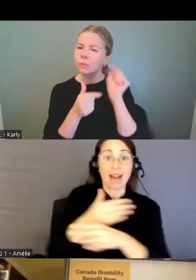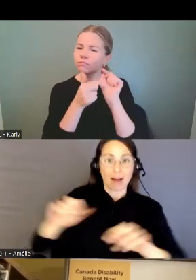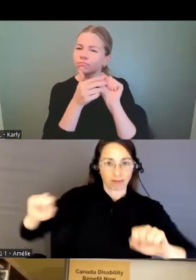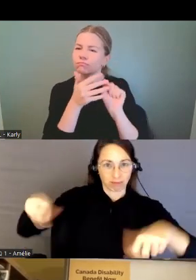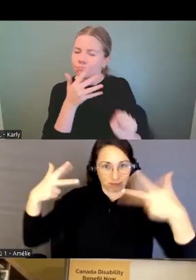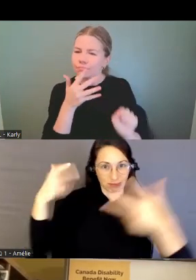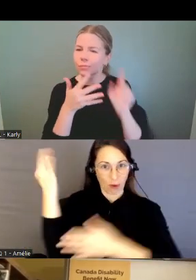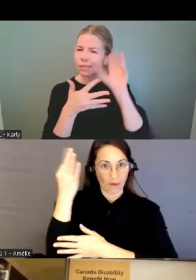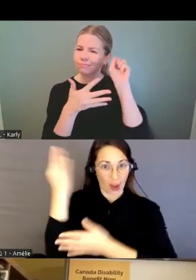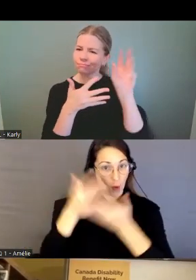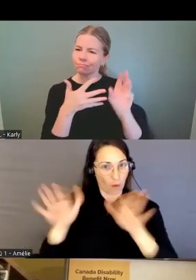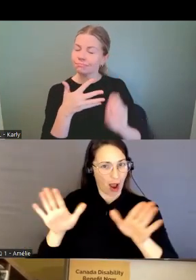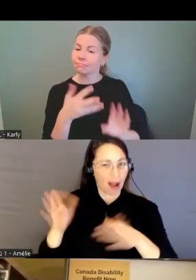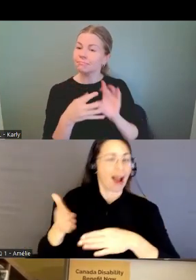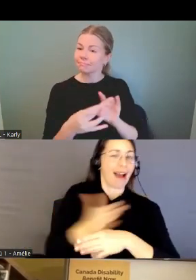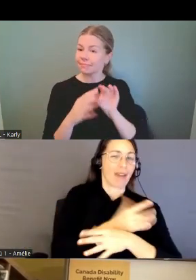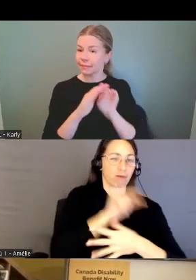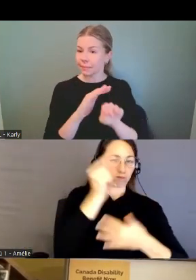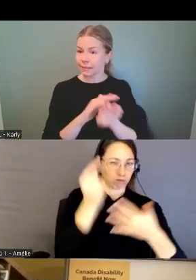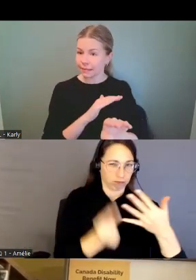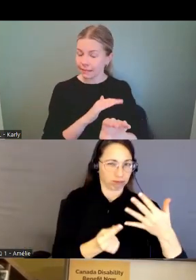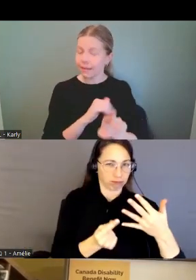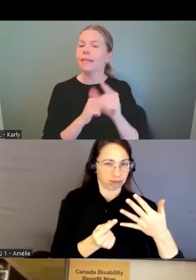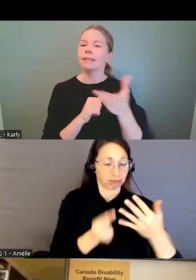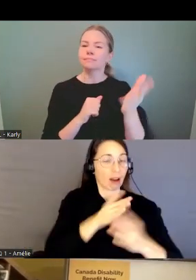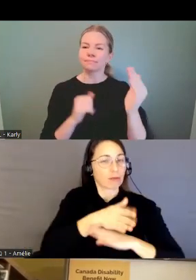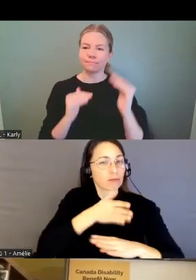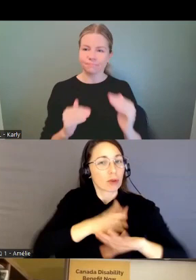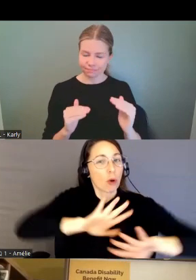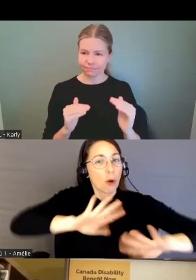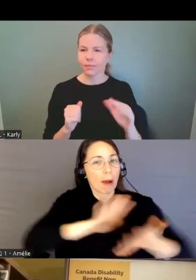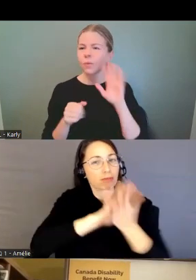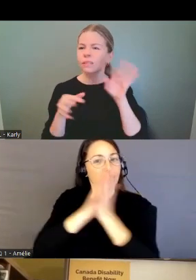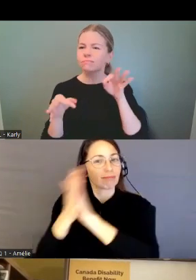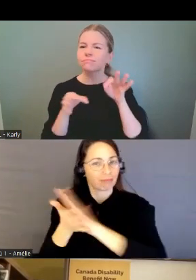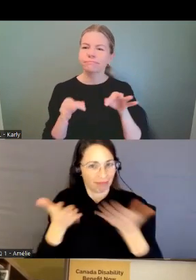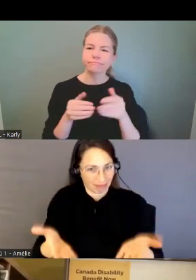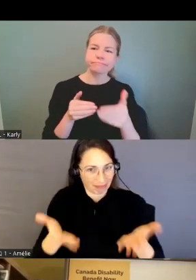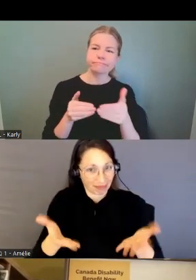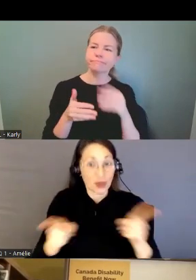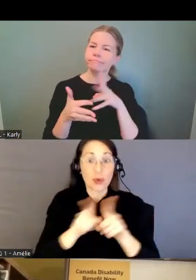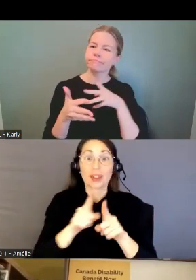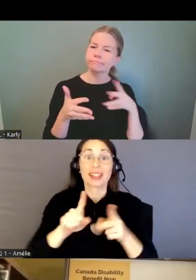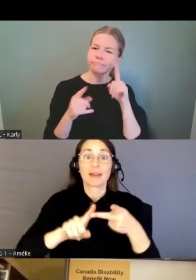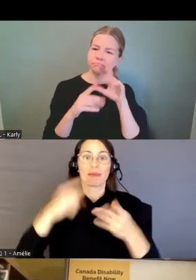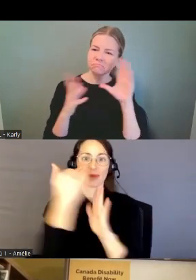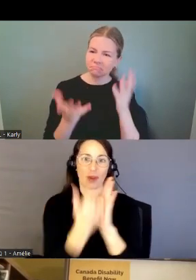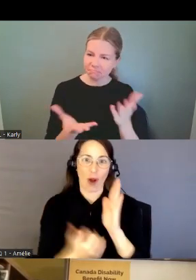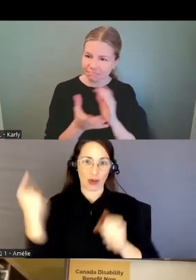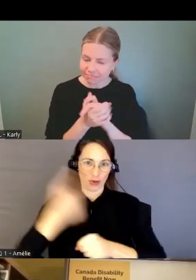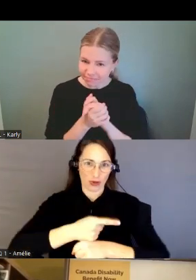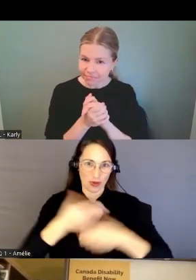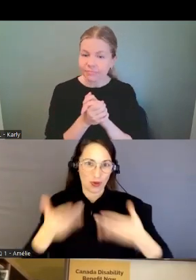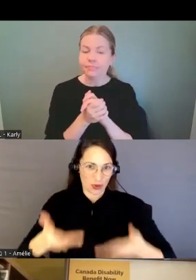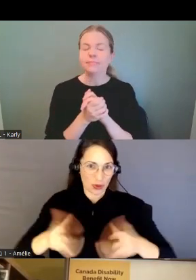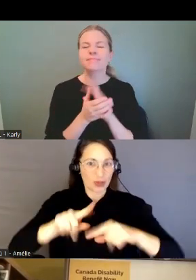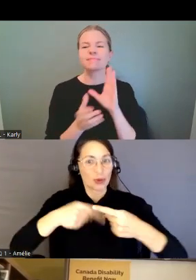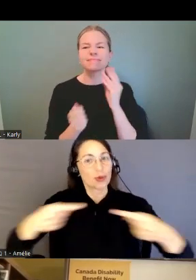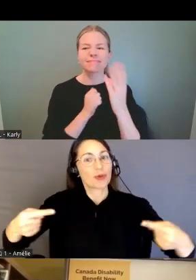THE AGENDA FOR TODAY. PLEASE NOTE THAT THROUGHOUT THE EVENT, WE WILL HAVE THE CHAT CLOSED TO THE PUBLIC, AS